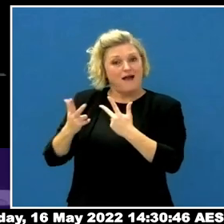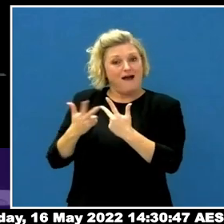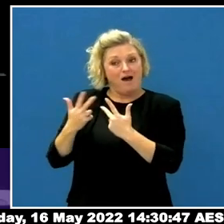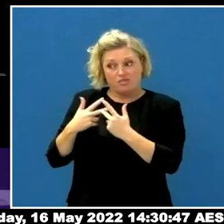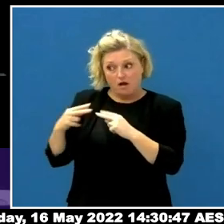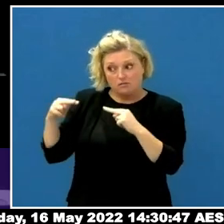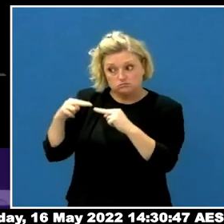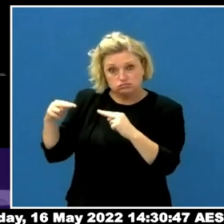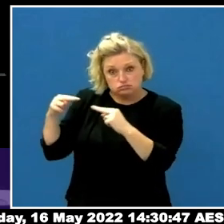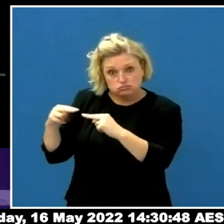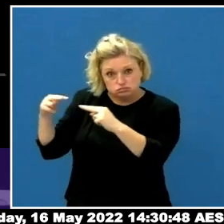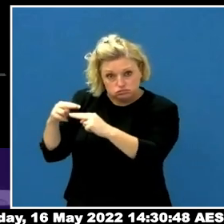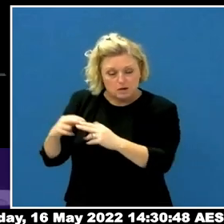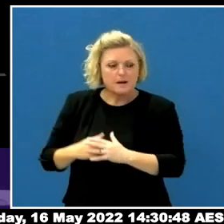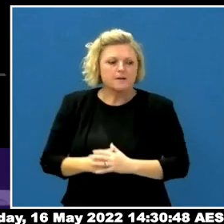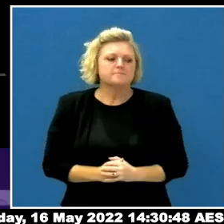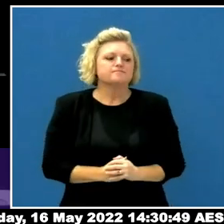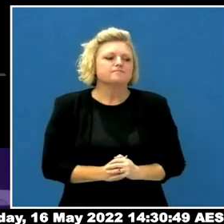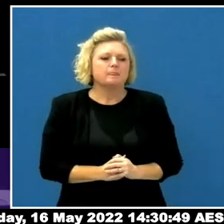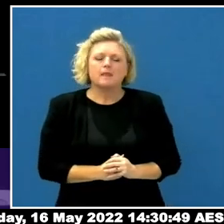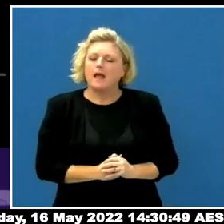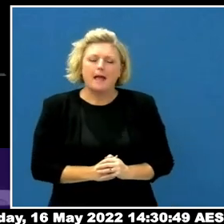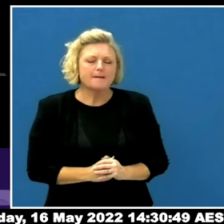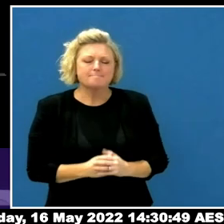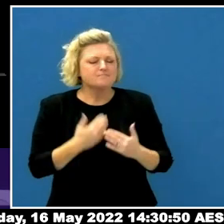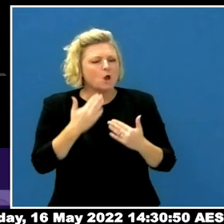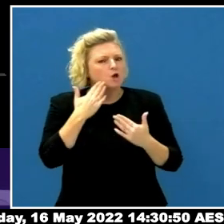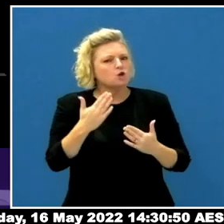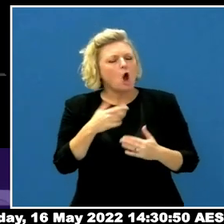confidentiality they weren't allowed to speak about it. Right.